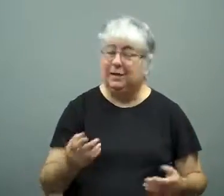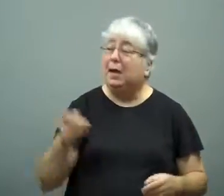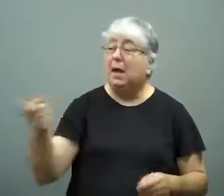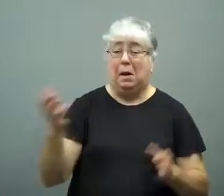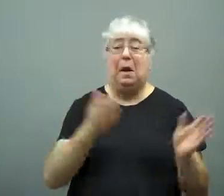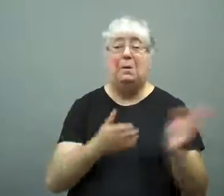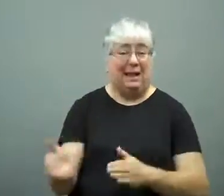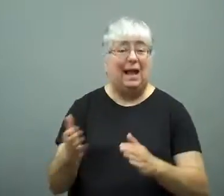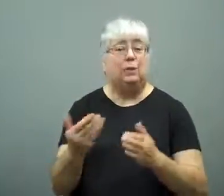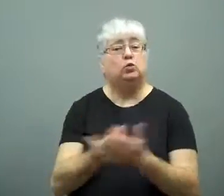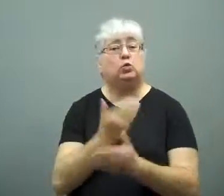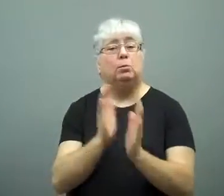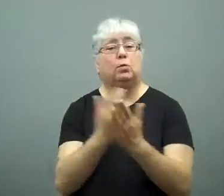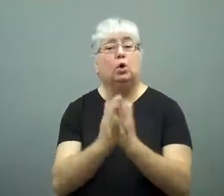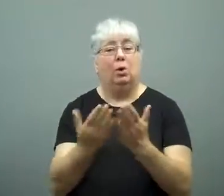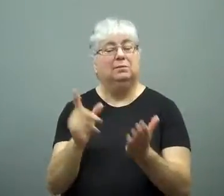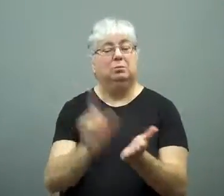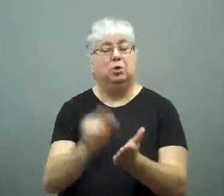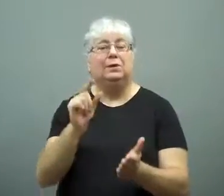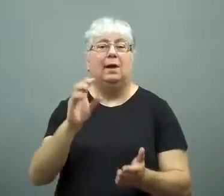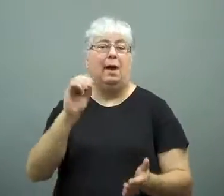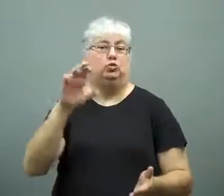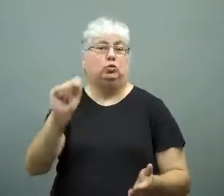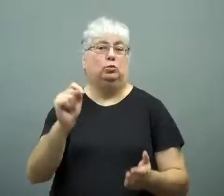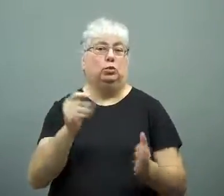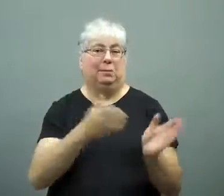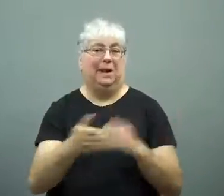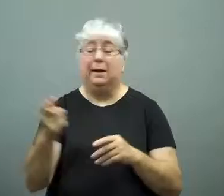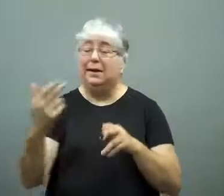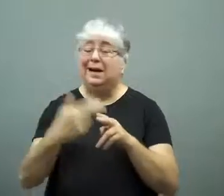She had been planning to publish a new book in October.